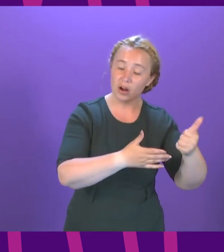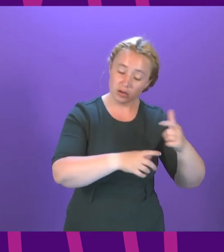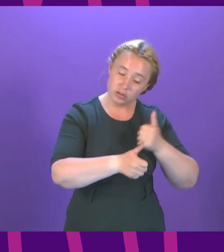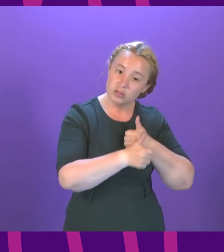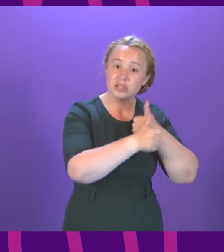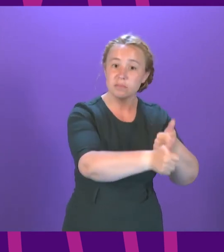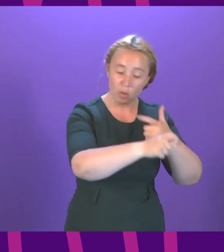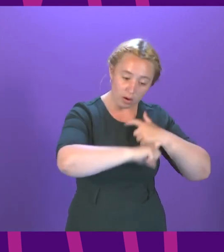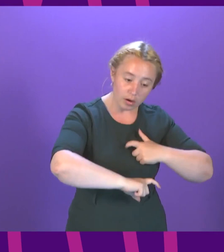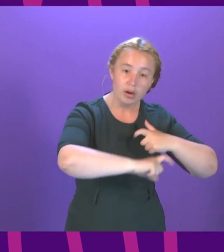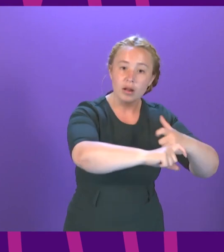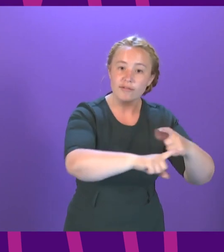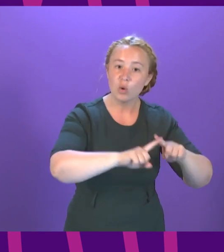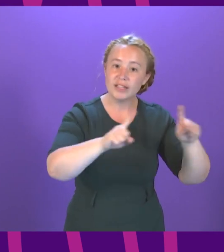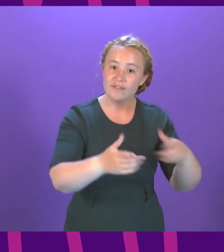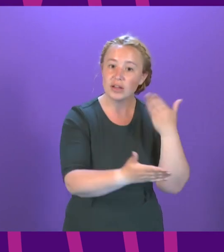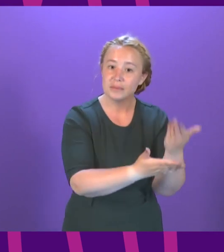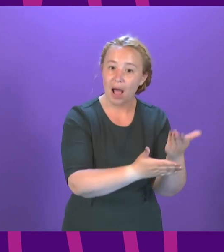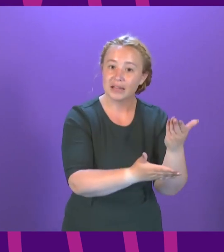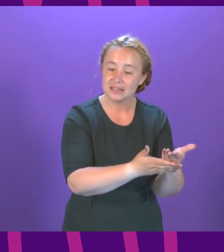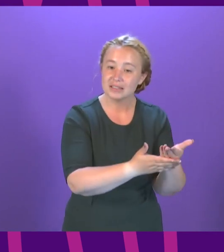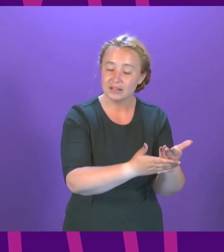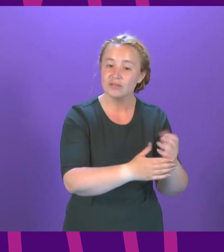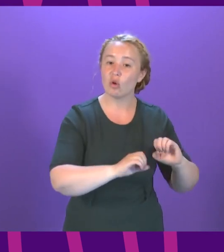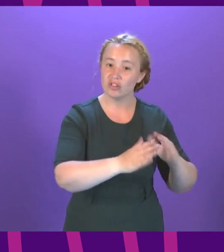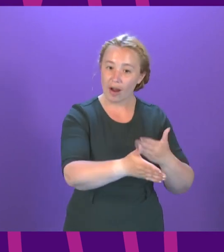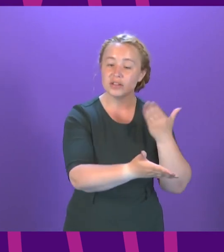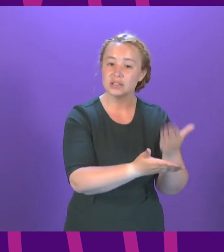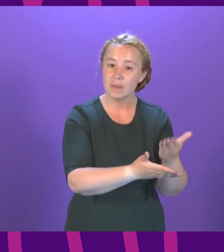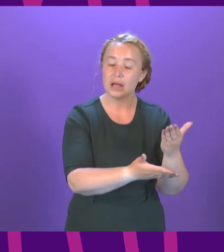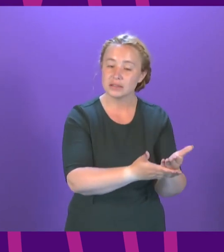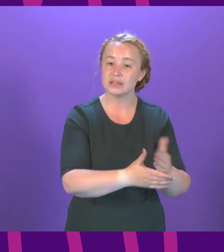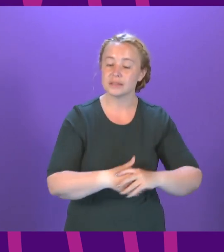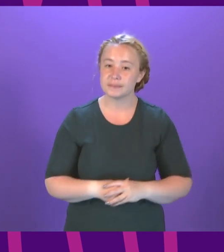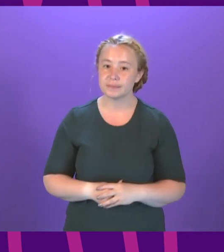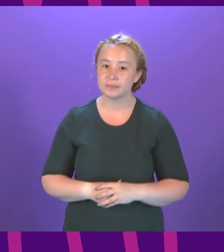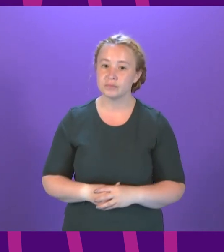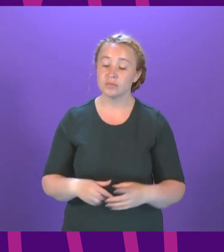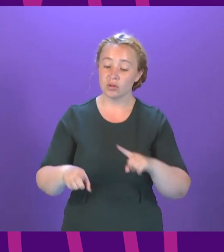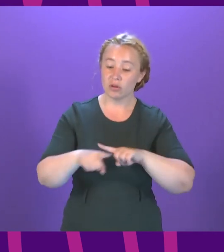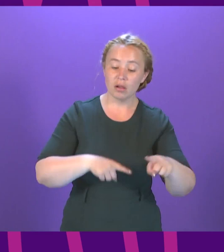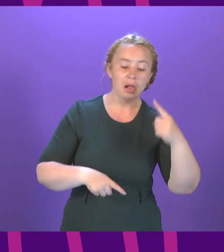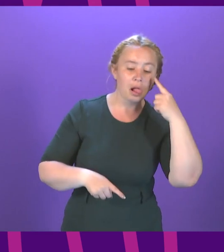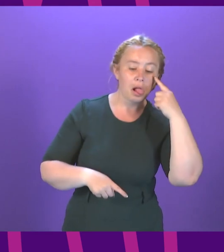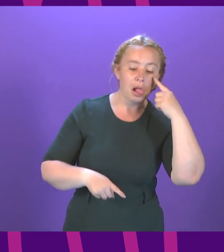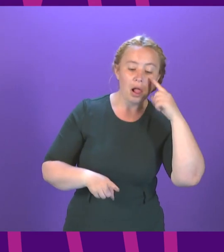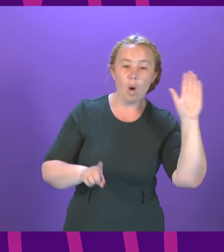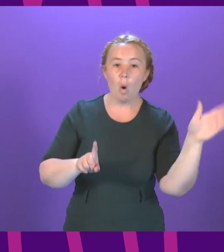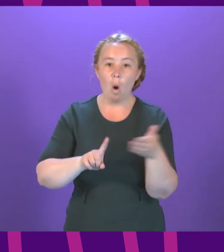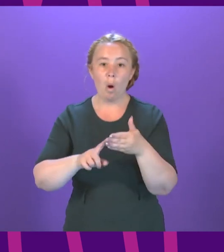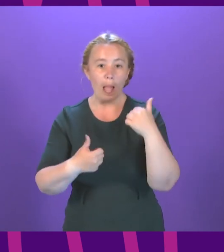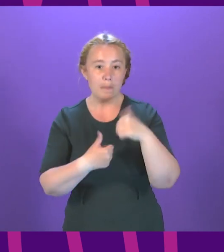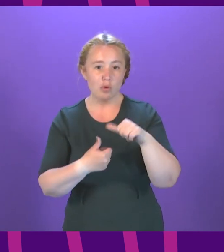variety of demands on their services. We look to use all appropriate facilities and services.